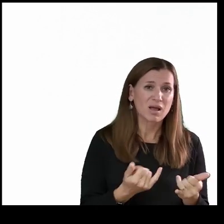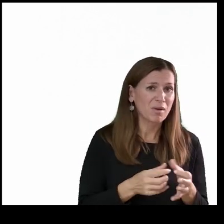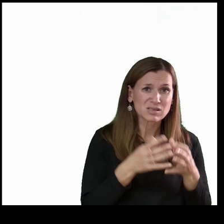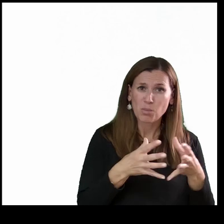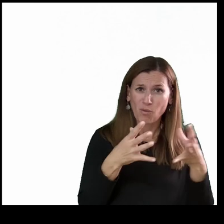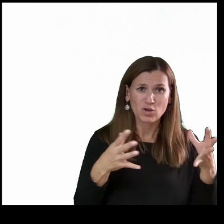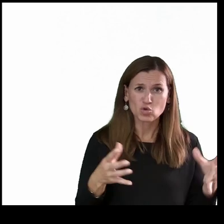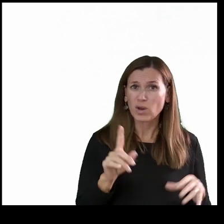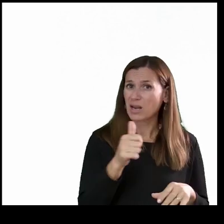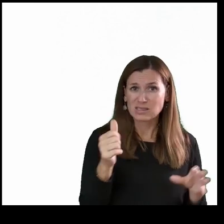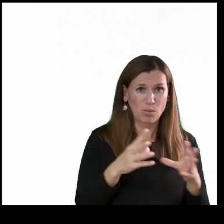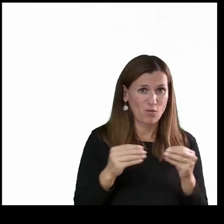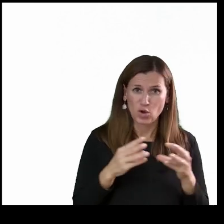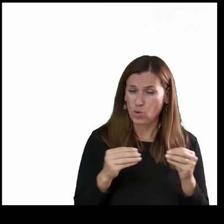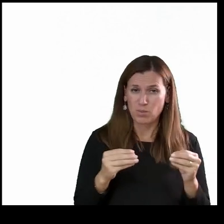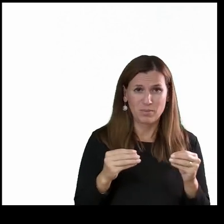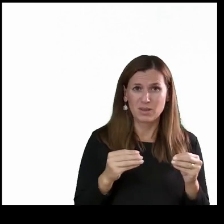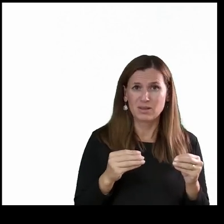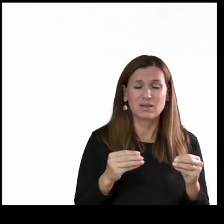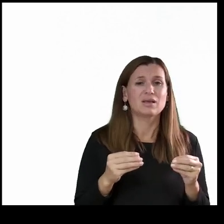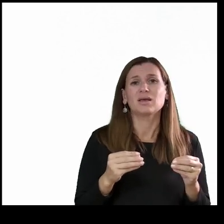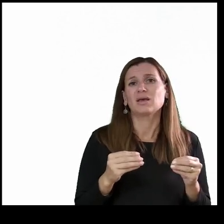Romania, I have signals that in all world,